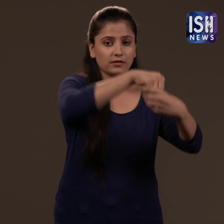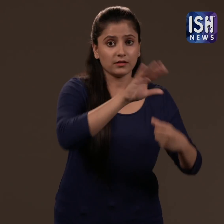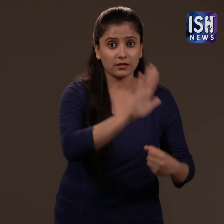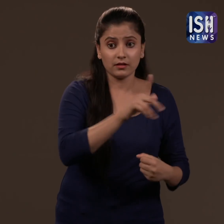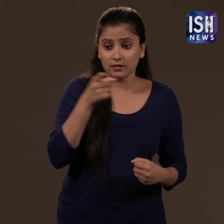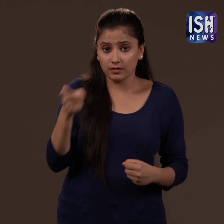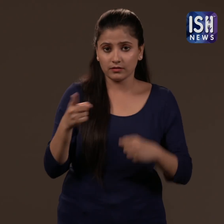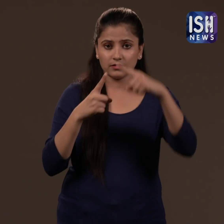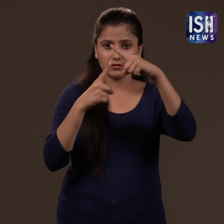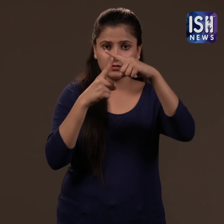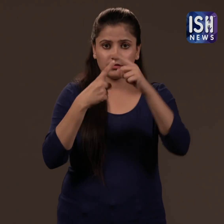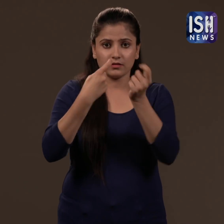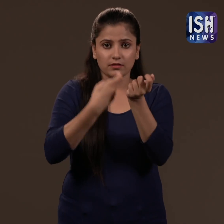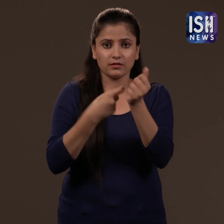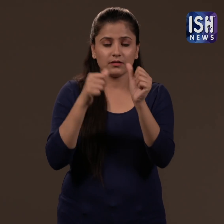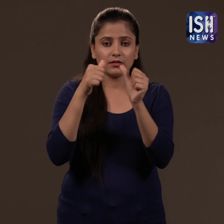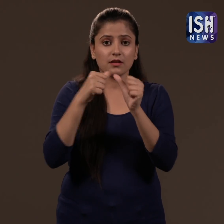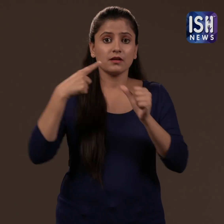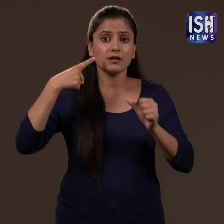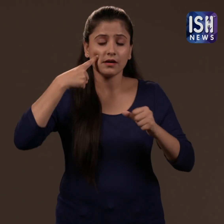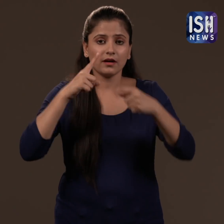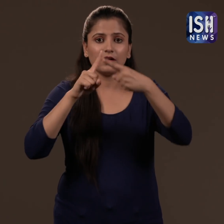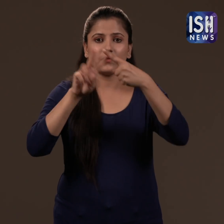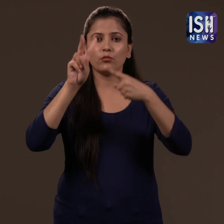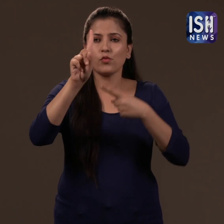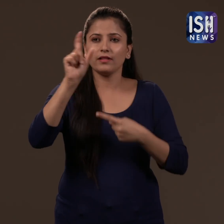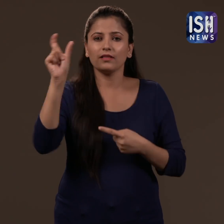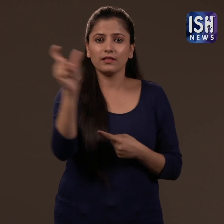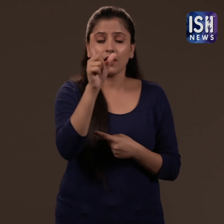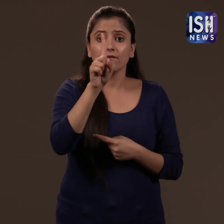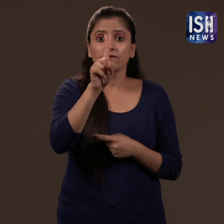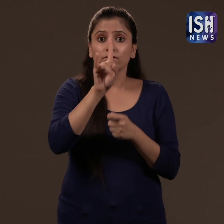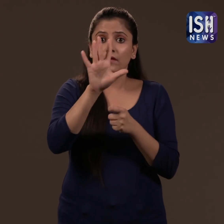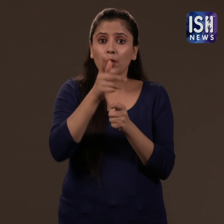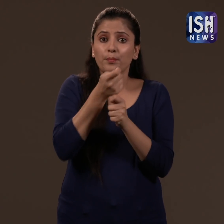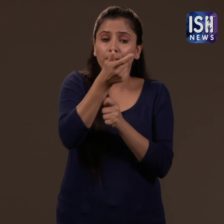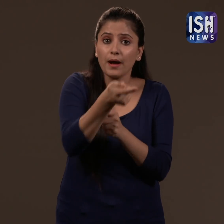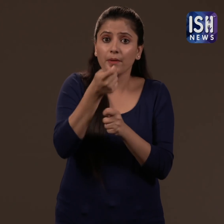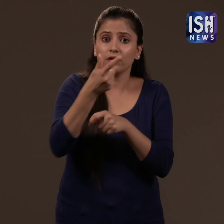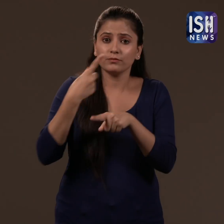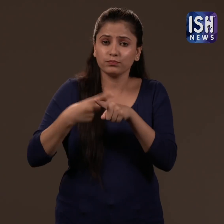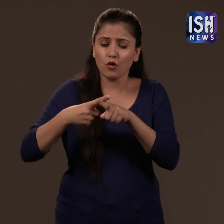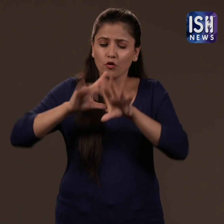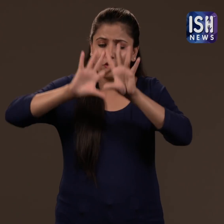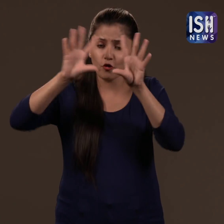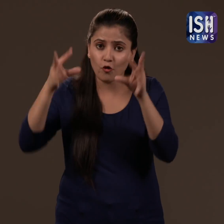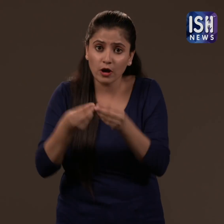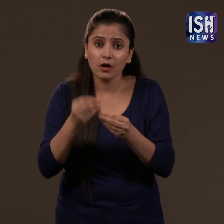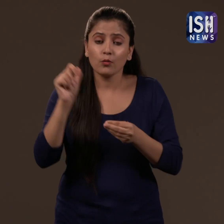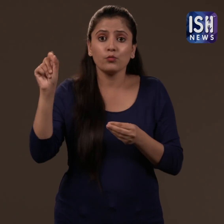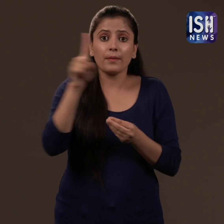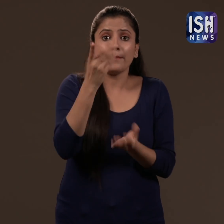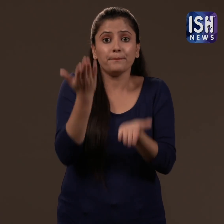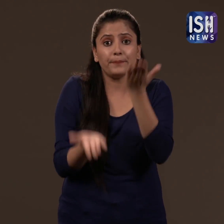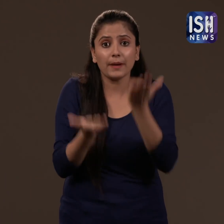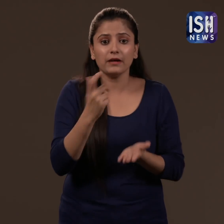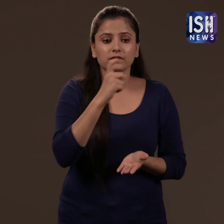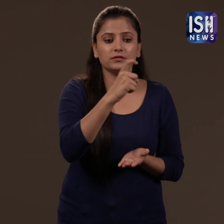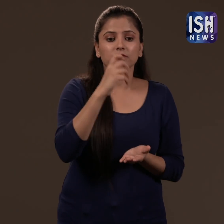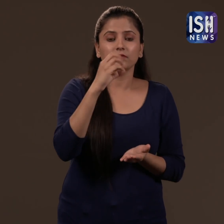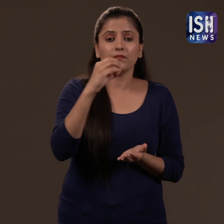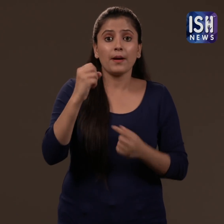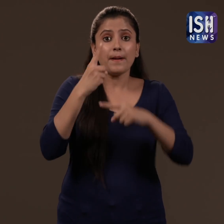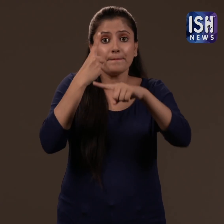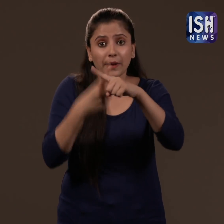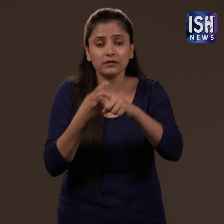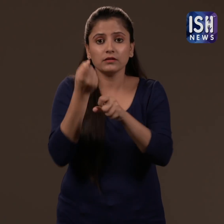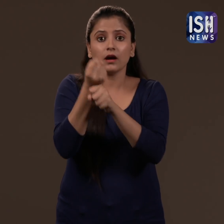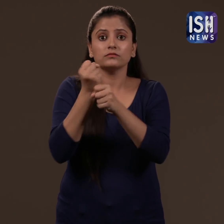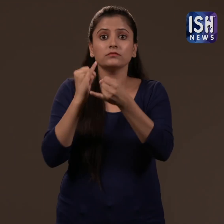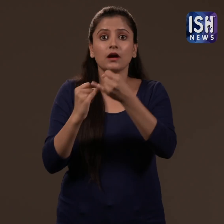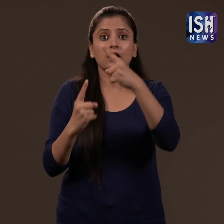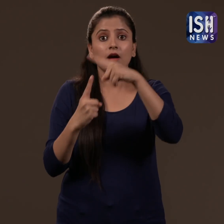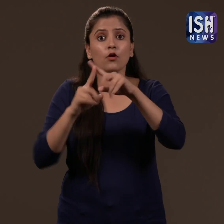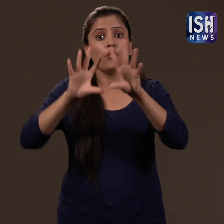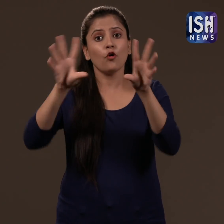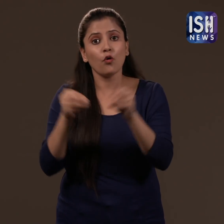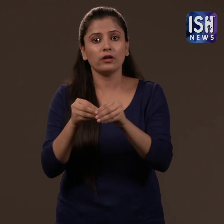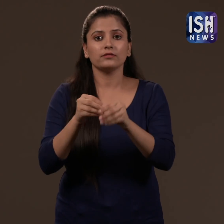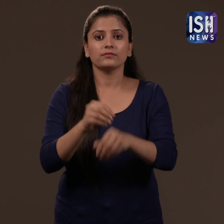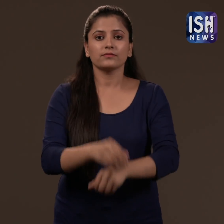Each channel costs around Rs 15, because of TRAI’s new rules a family will pay around Rs 700 plus GST.